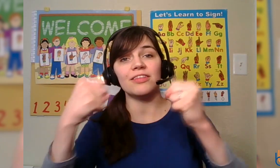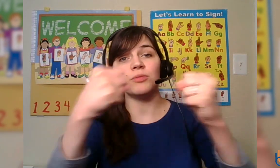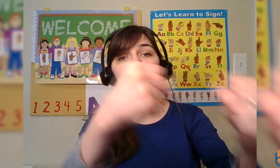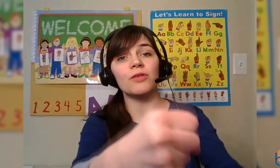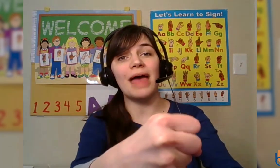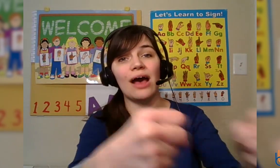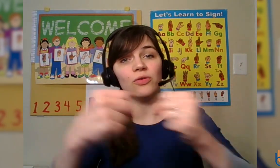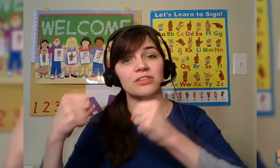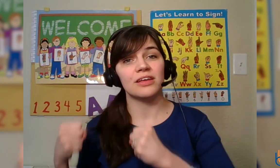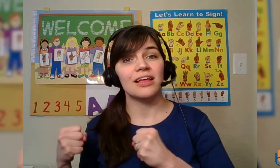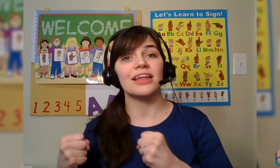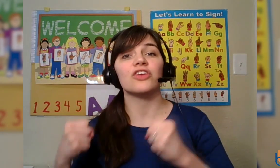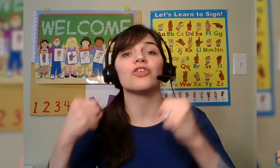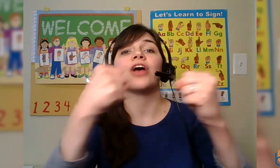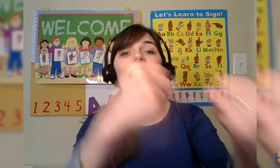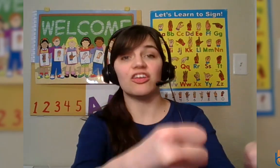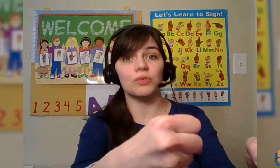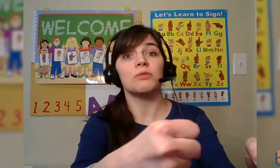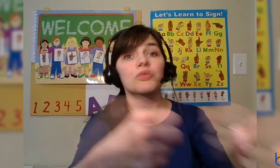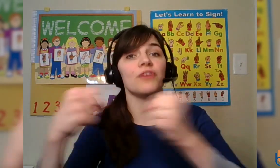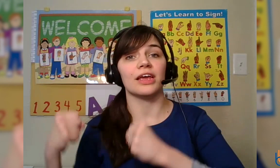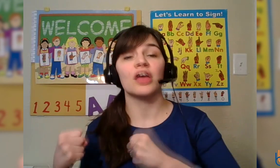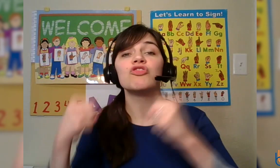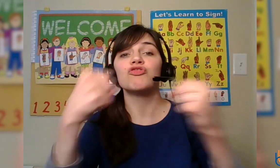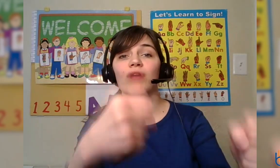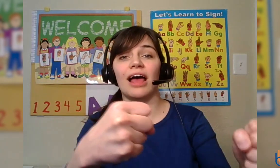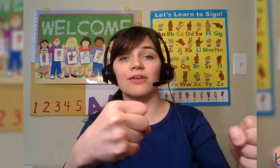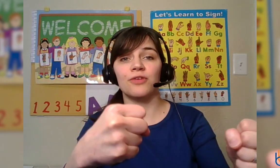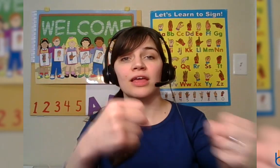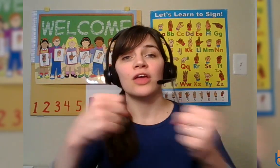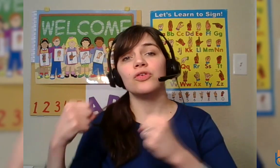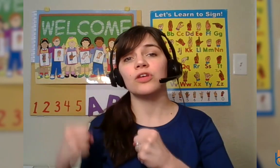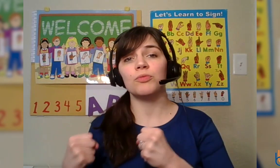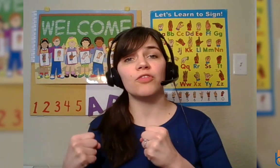and then move them out like you're actually moving: drive. You can move them